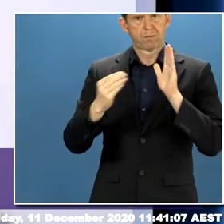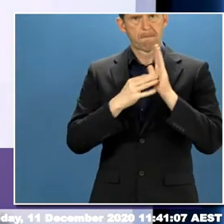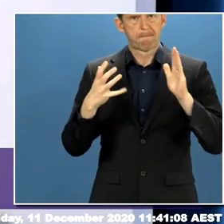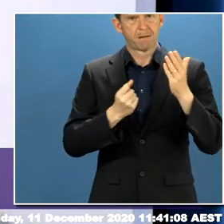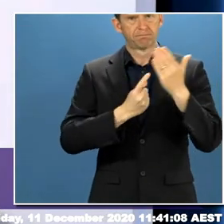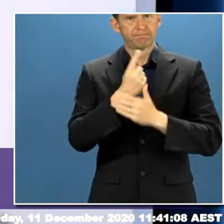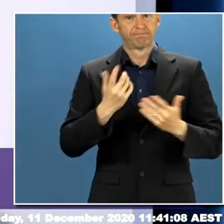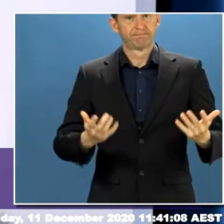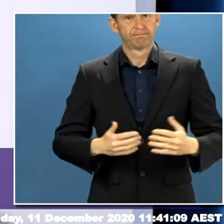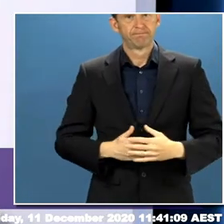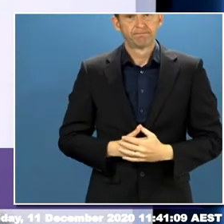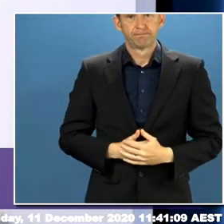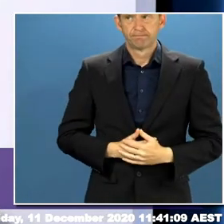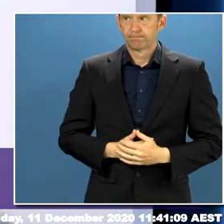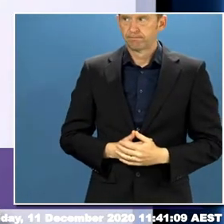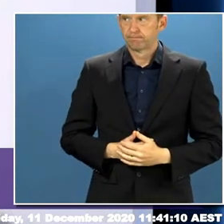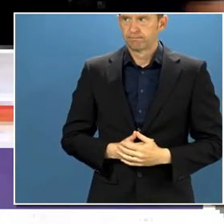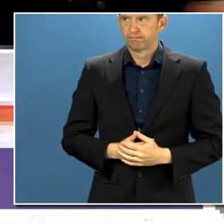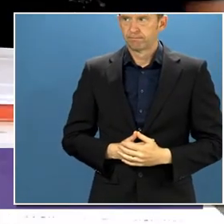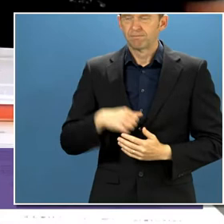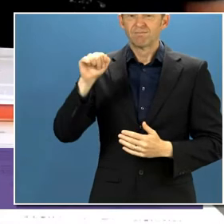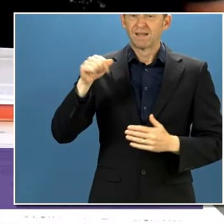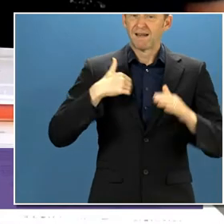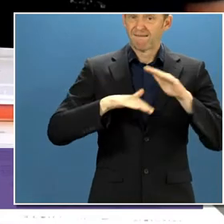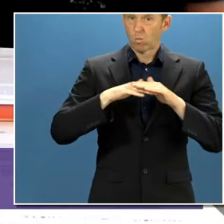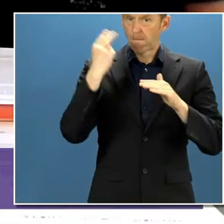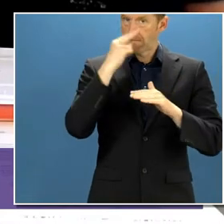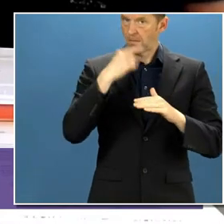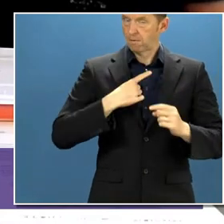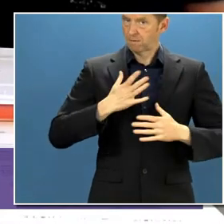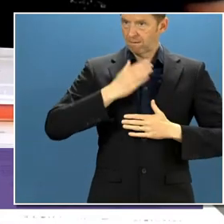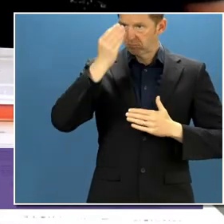So I am completely blind myself, I was diagnosed at the age of 19 with a